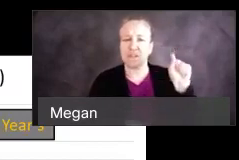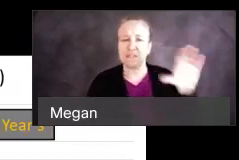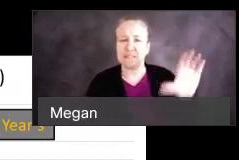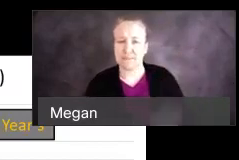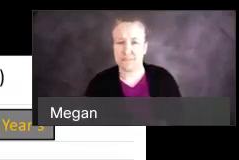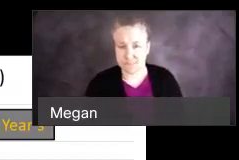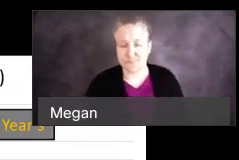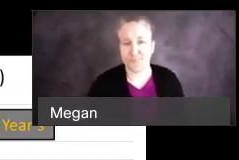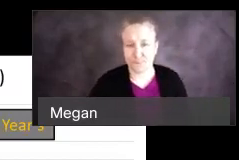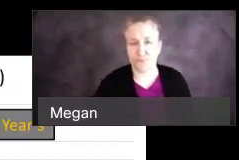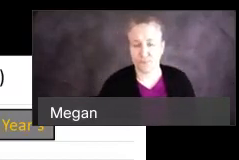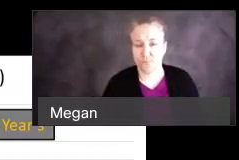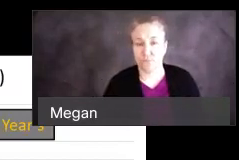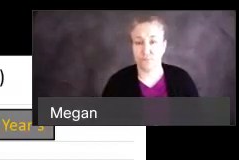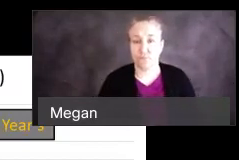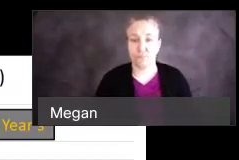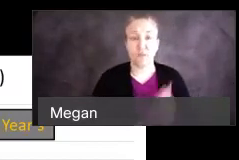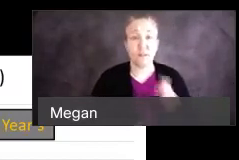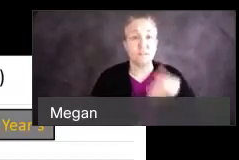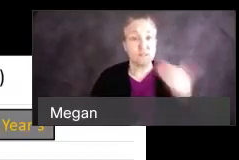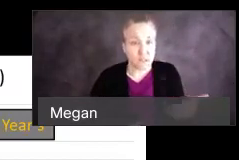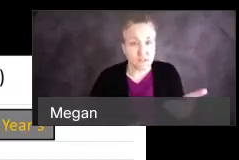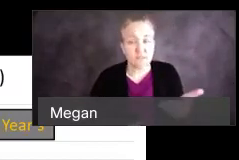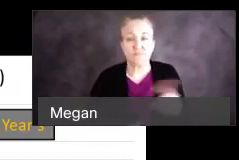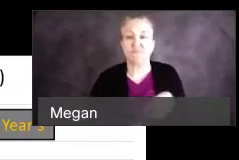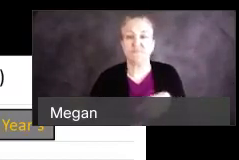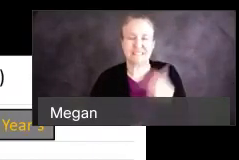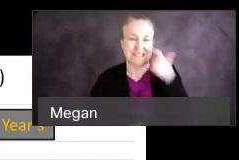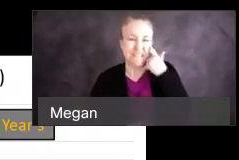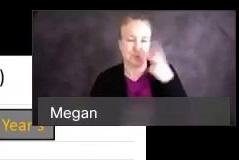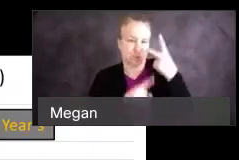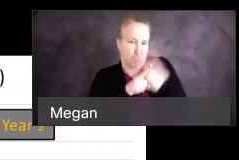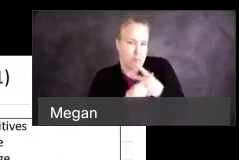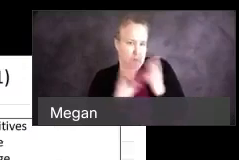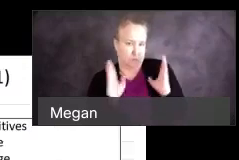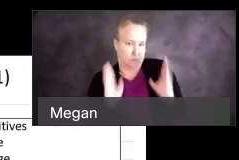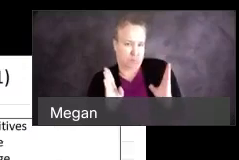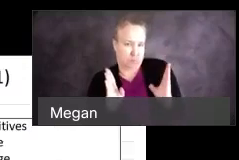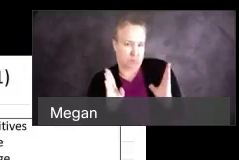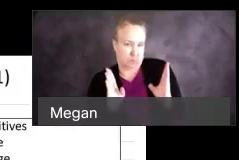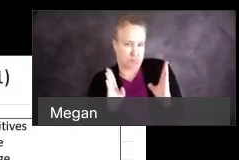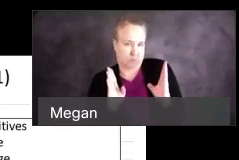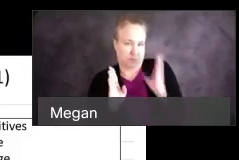And next we'll zoom in on these last couple of months and you can see, obviously consistent with